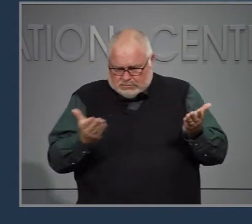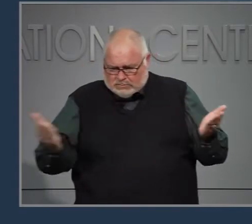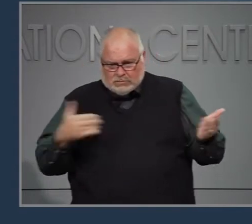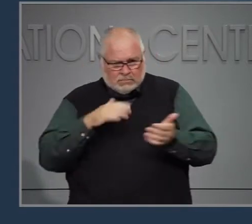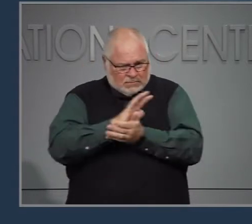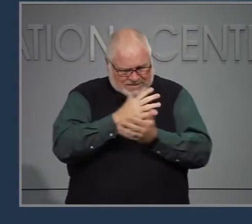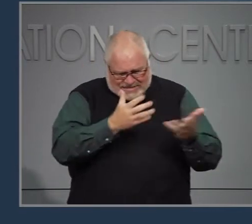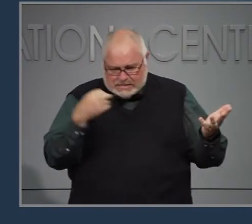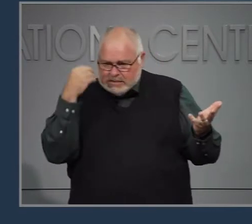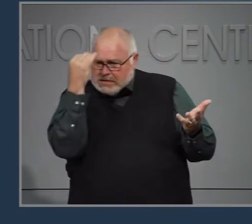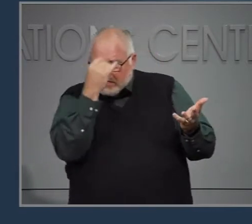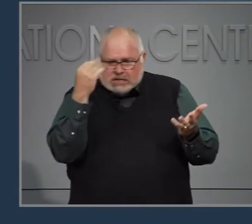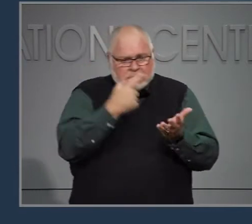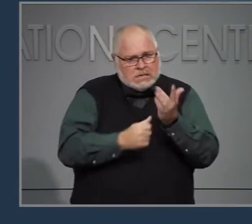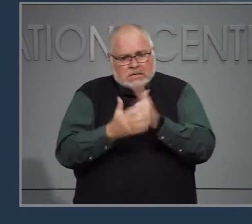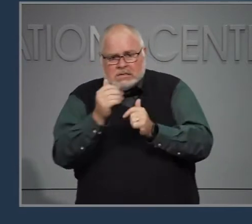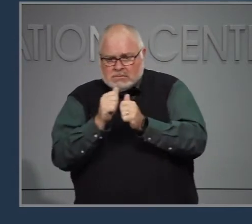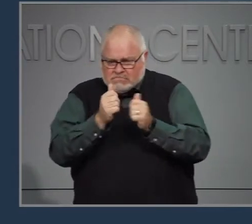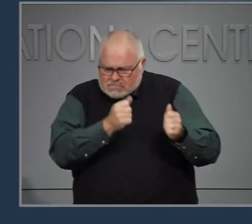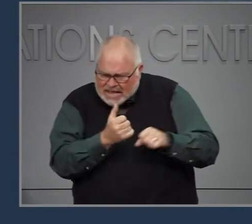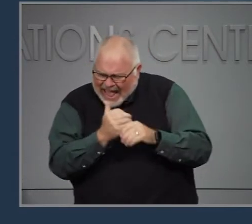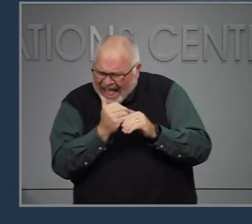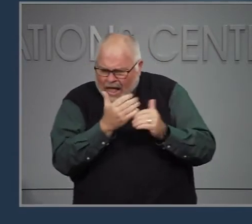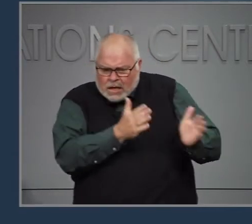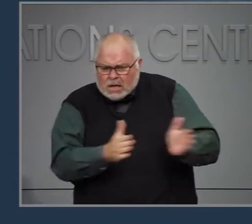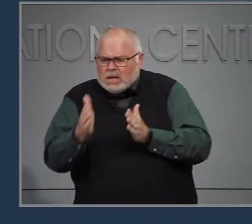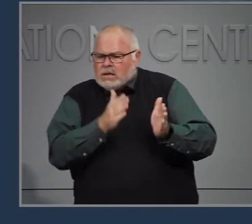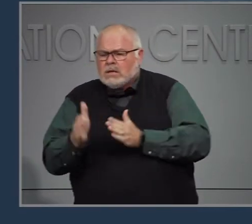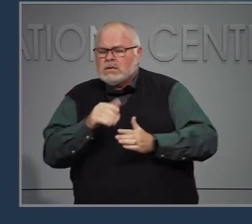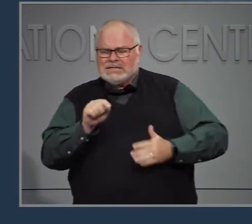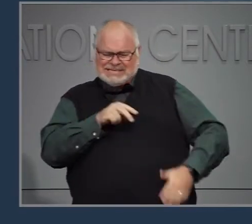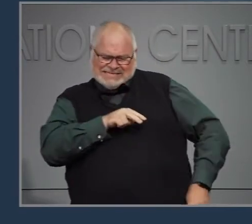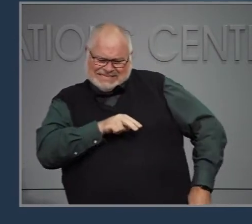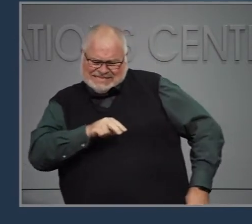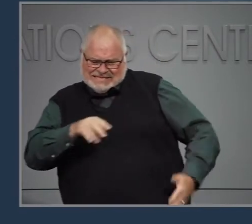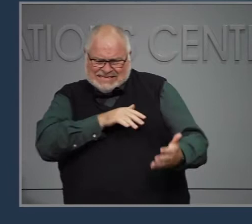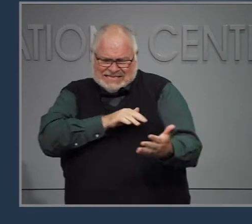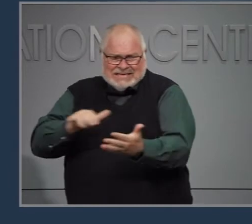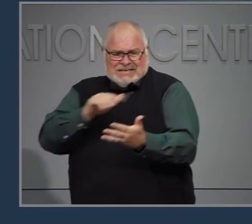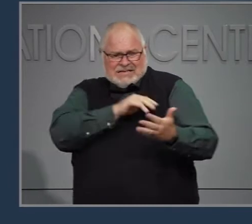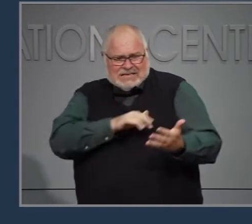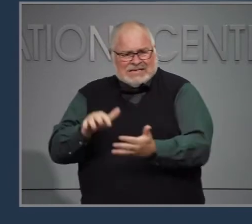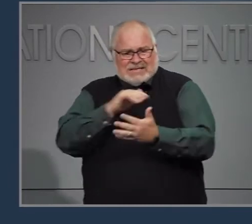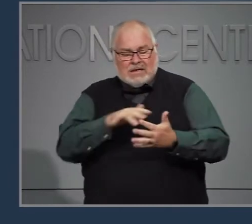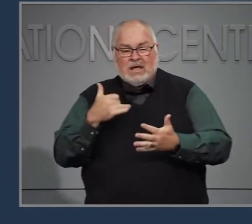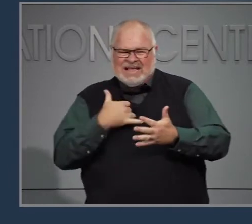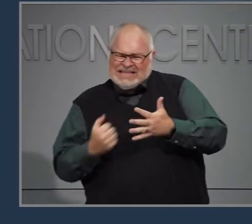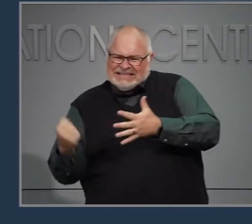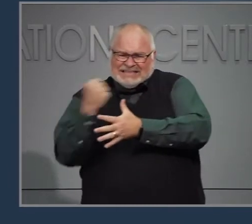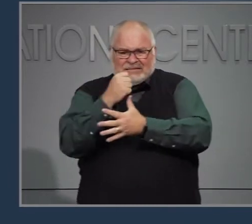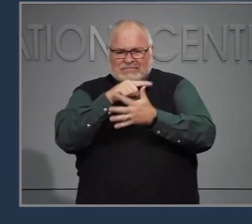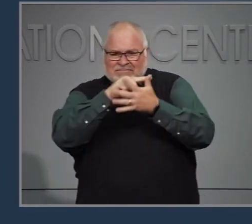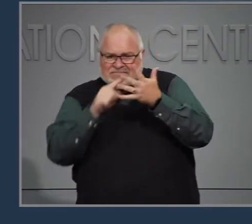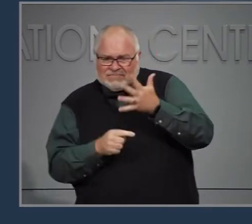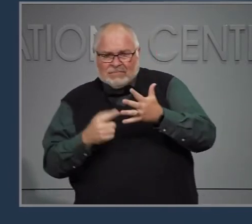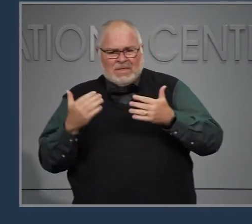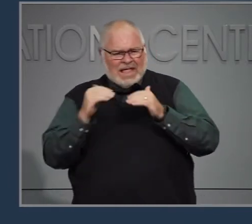PREVENTION STAFFING TESTING OUTBREAK MANAGEMENT AND OVERSIGHT.